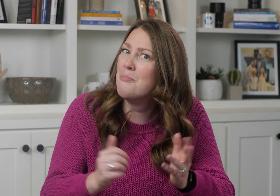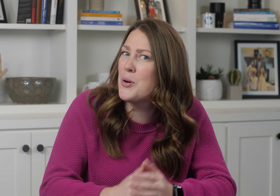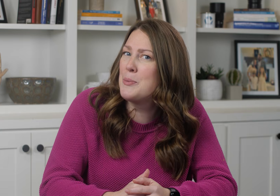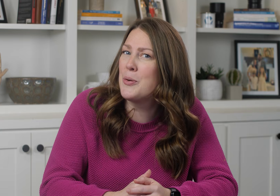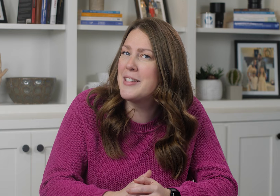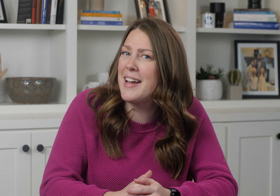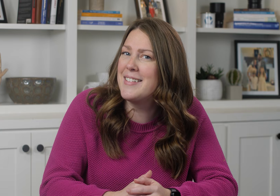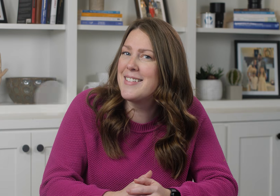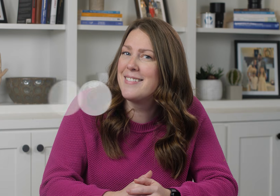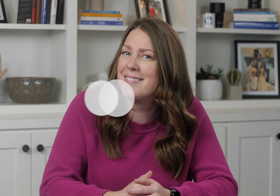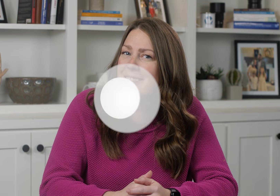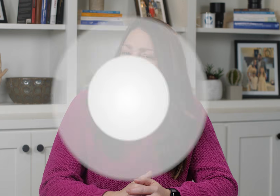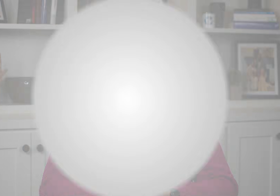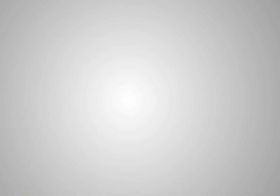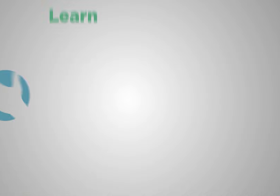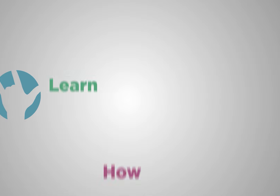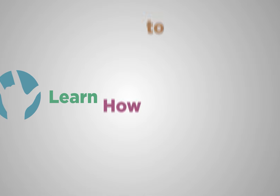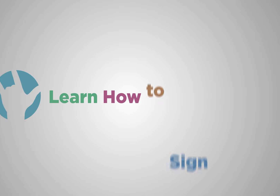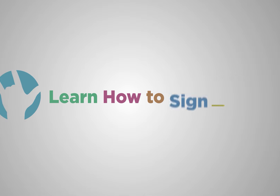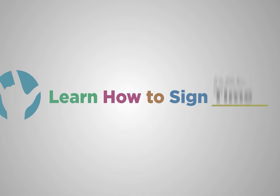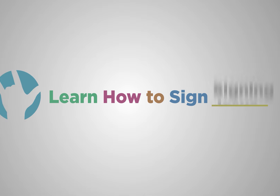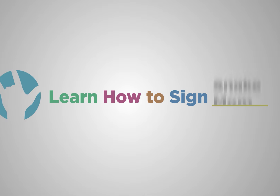More sports signs.